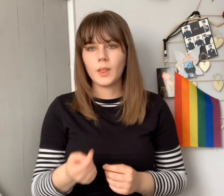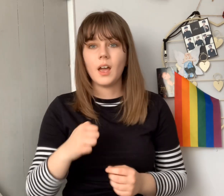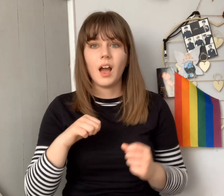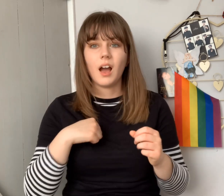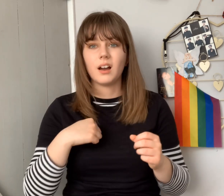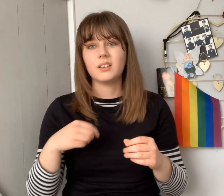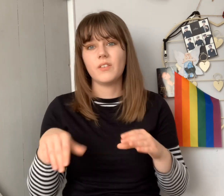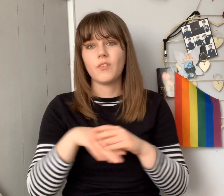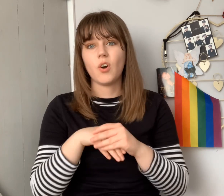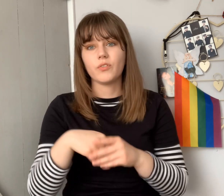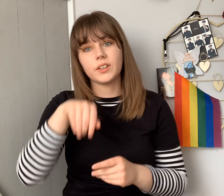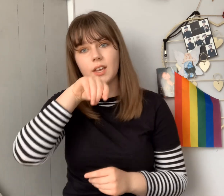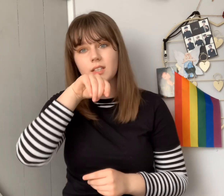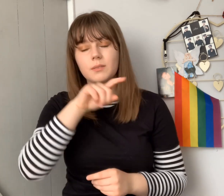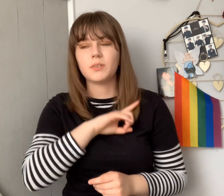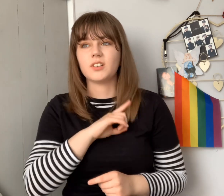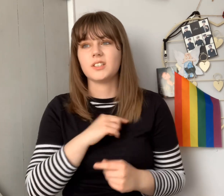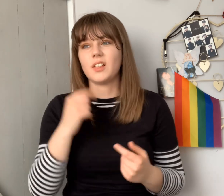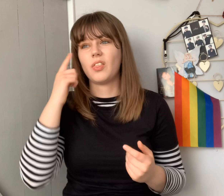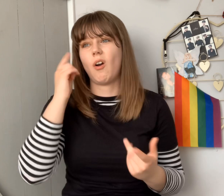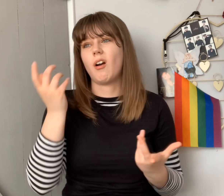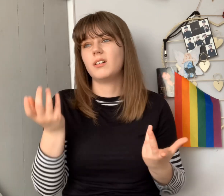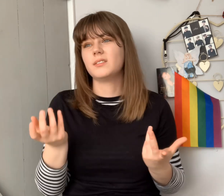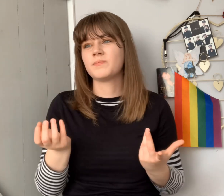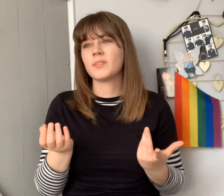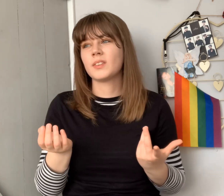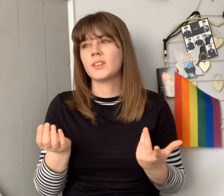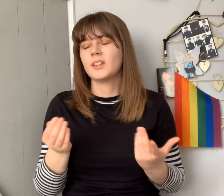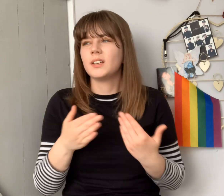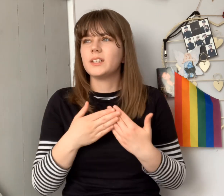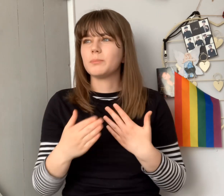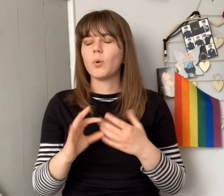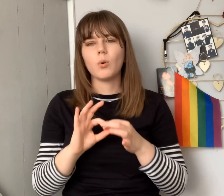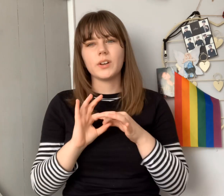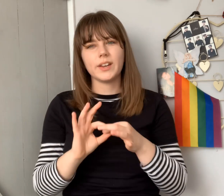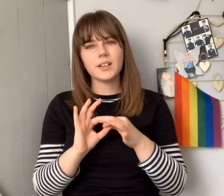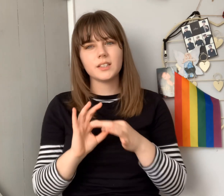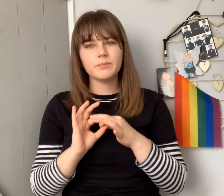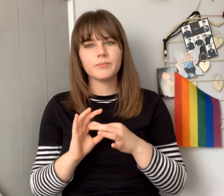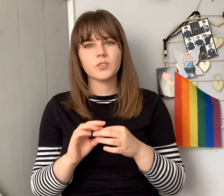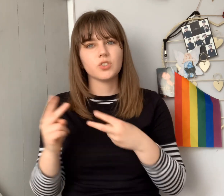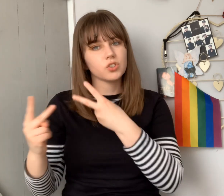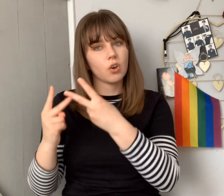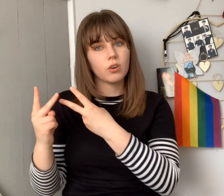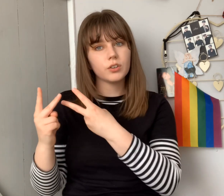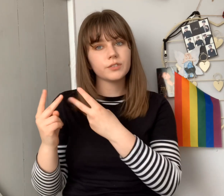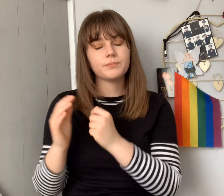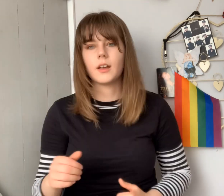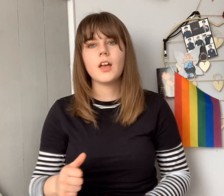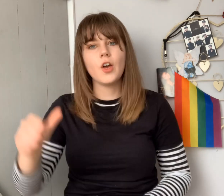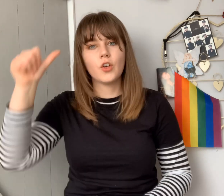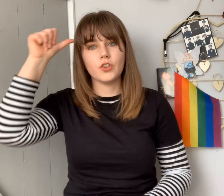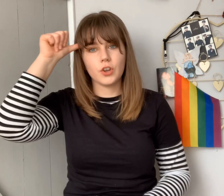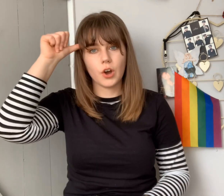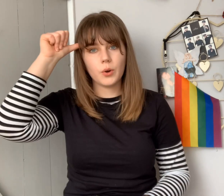So I involved the kiss because I thought it was more connecting to the song